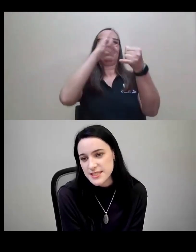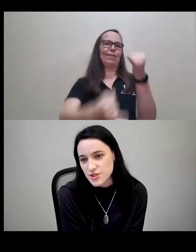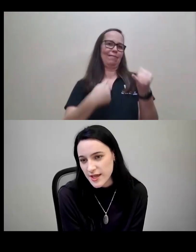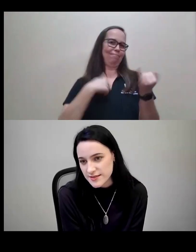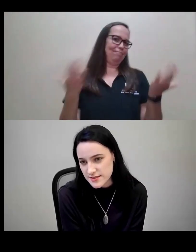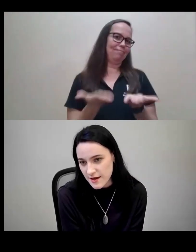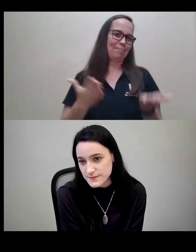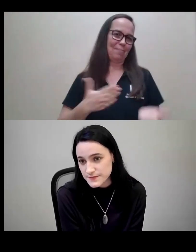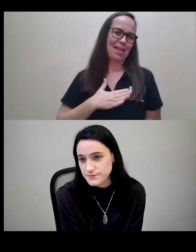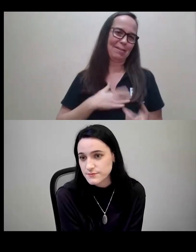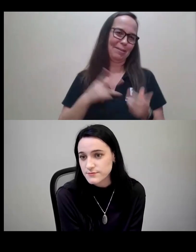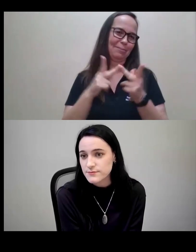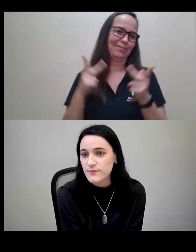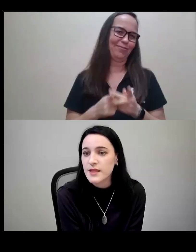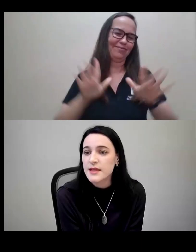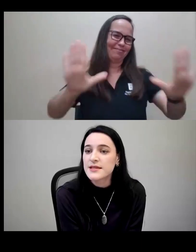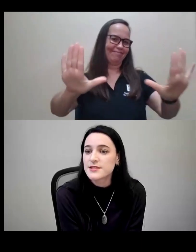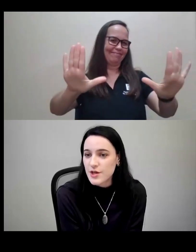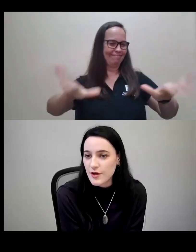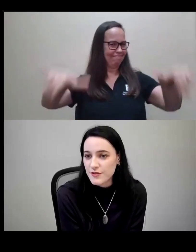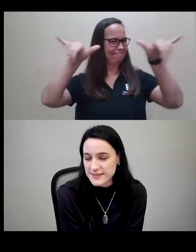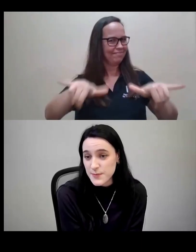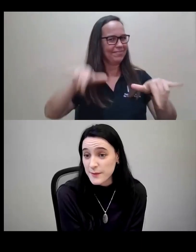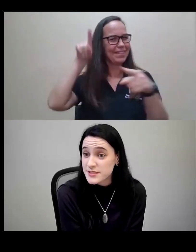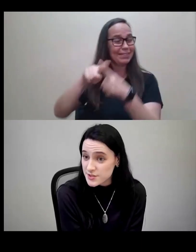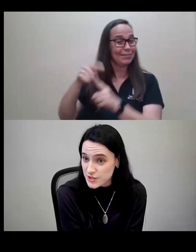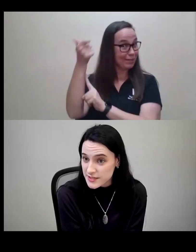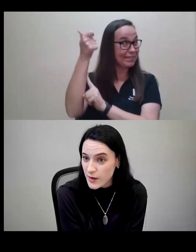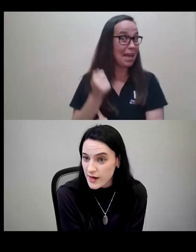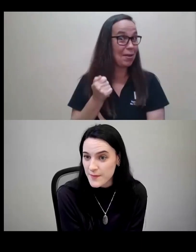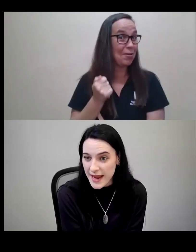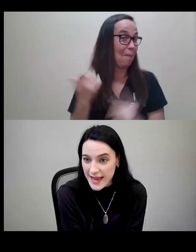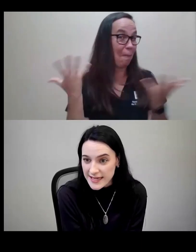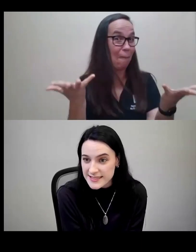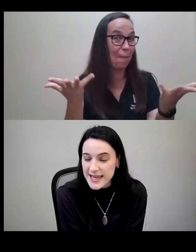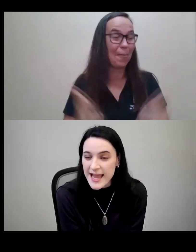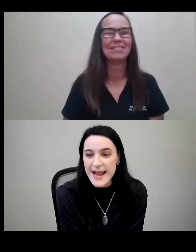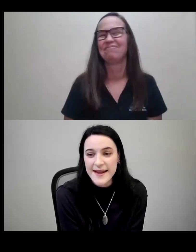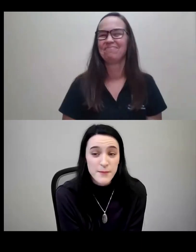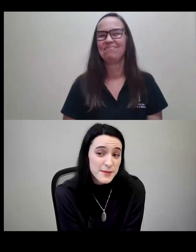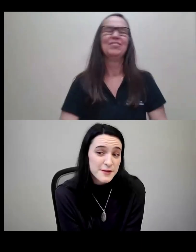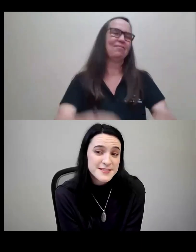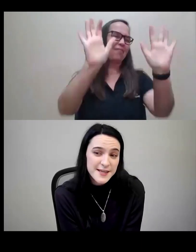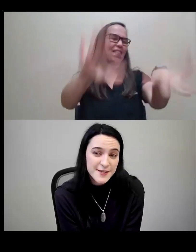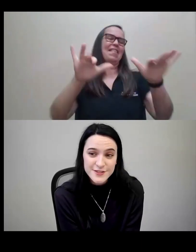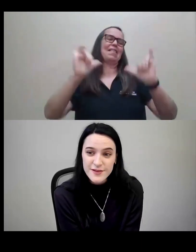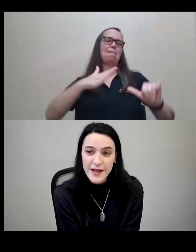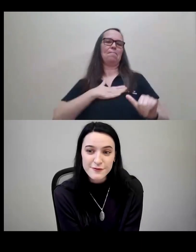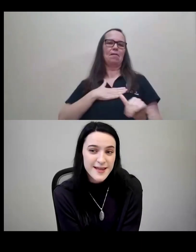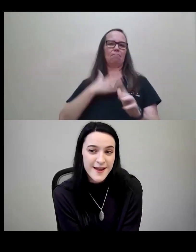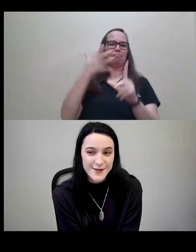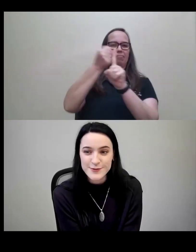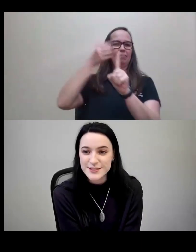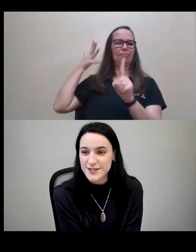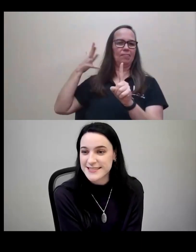to teach ASL. So, that's my position where I'm at. And maybe I'll stay here till I retire.